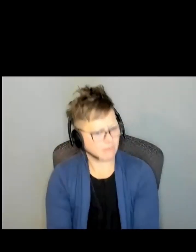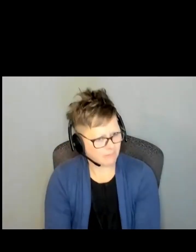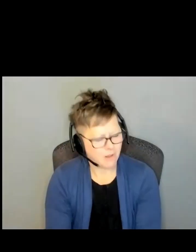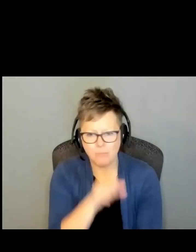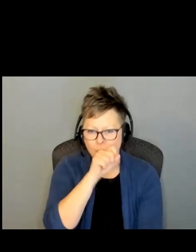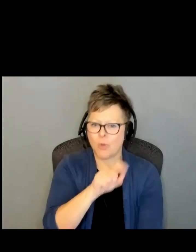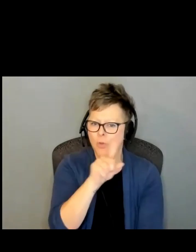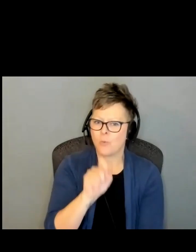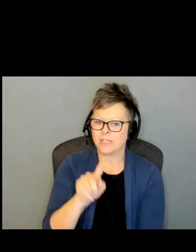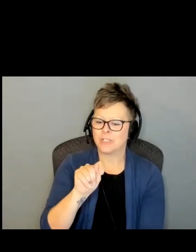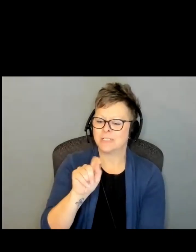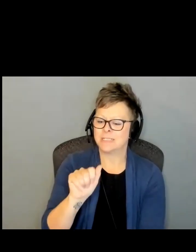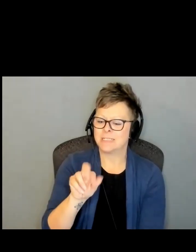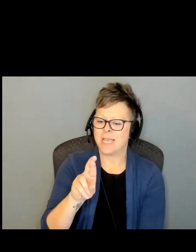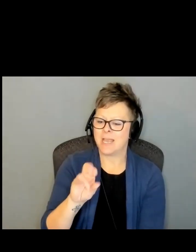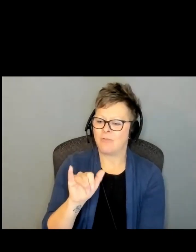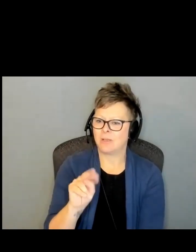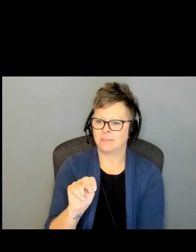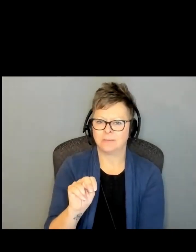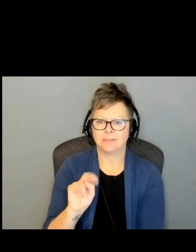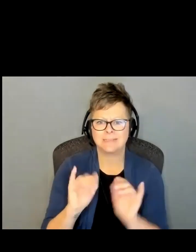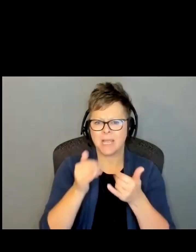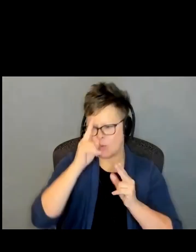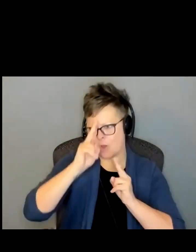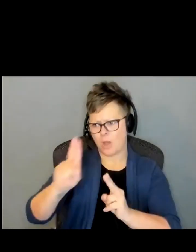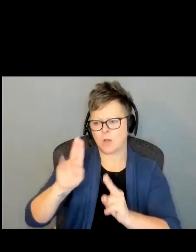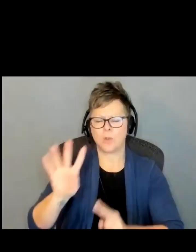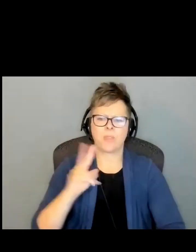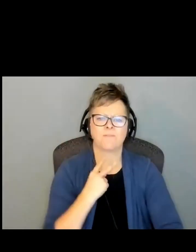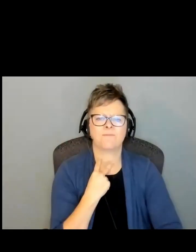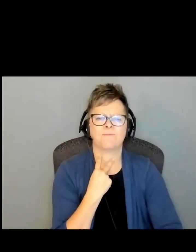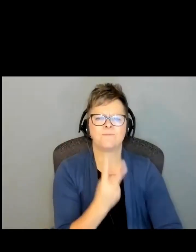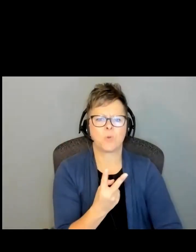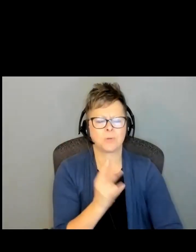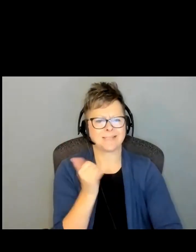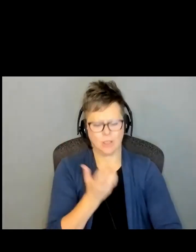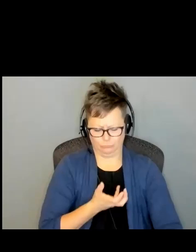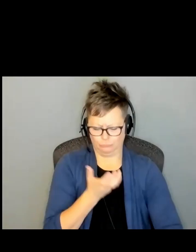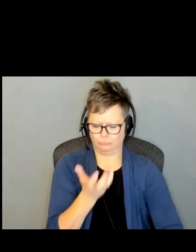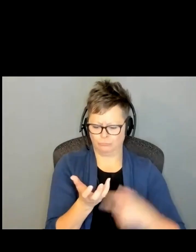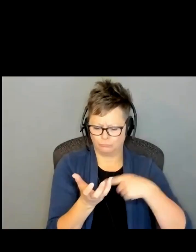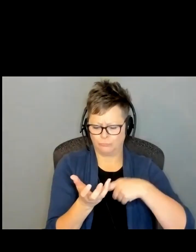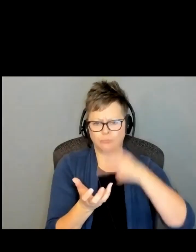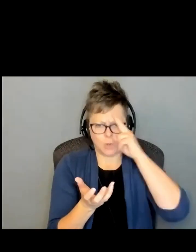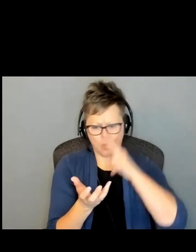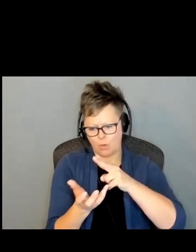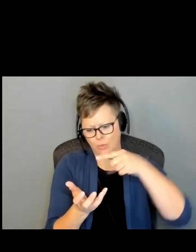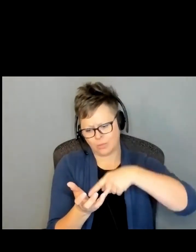How do you honour voice? Because, what else is the purpose to the research?